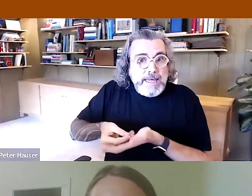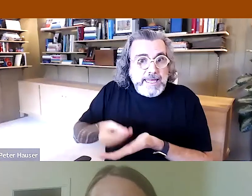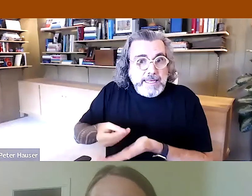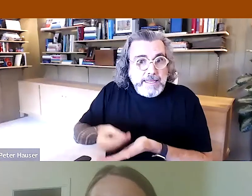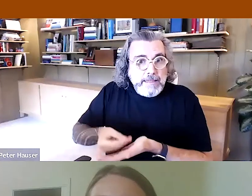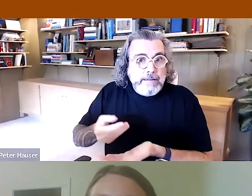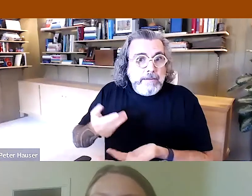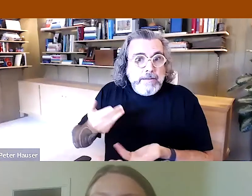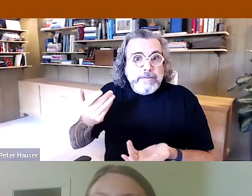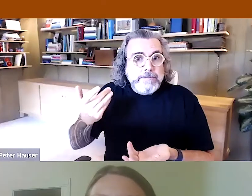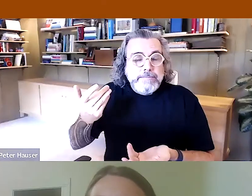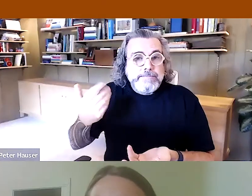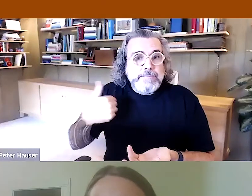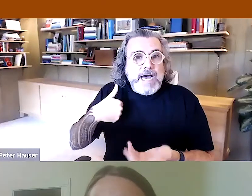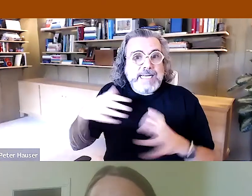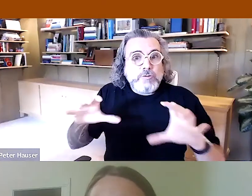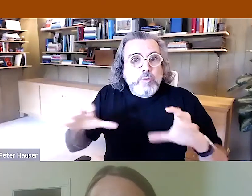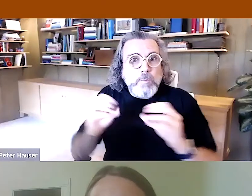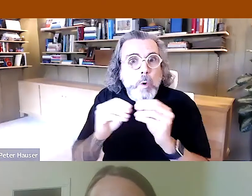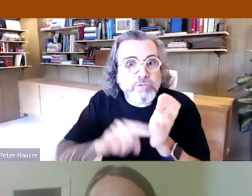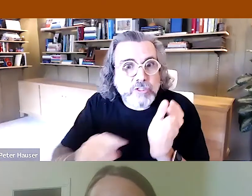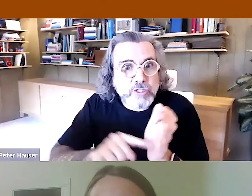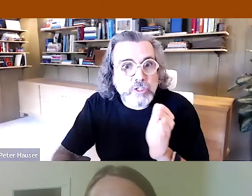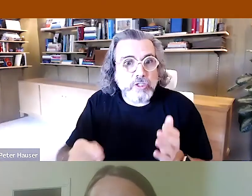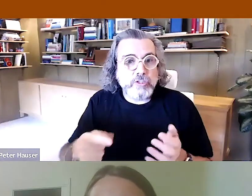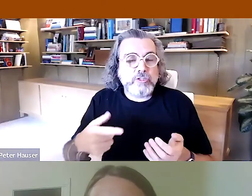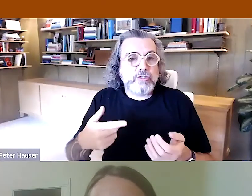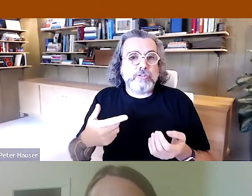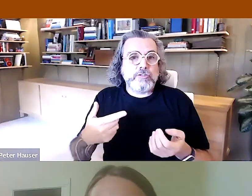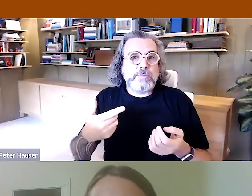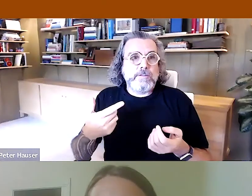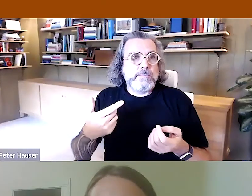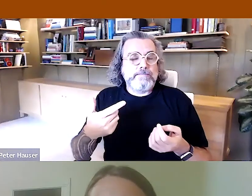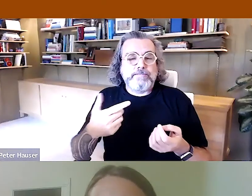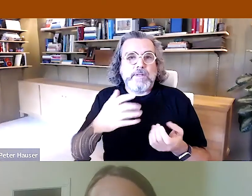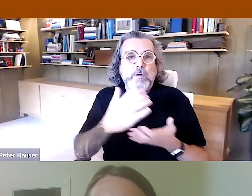Well, we will receive resources as a subawardee,